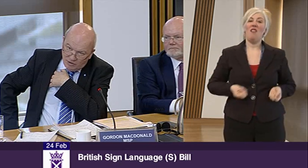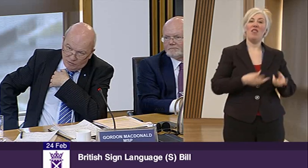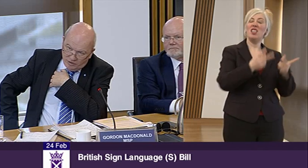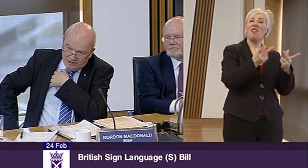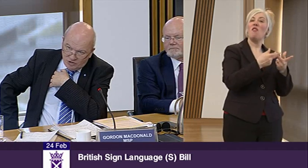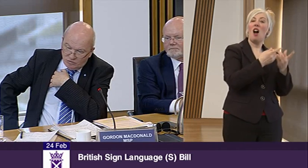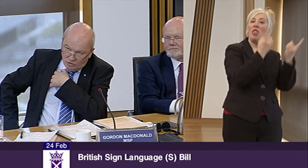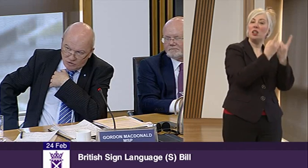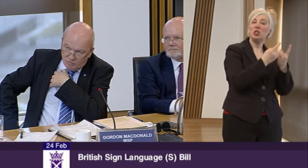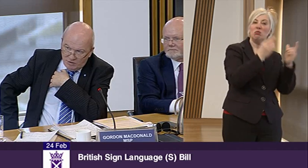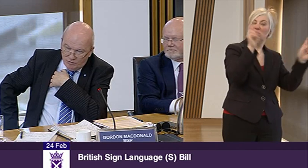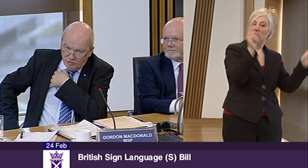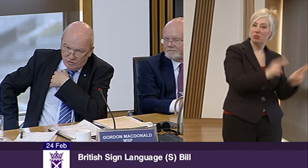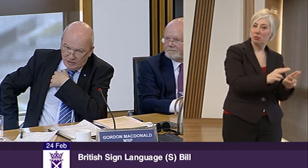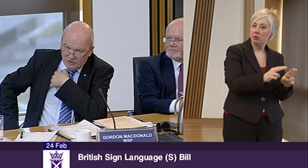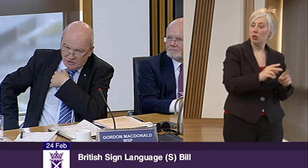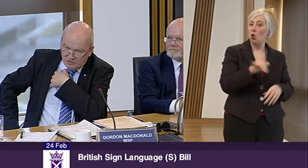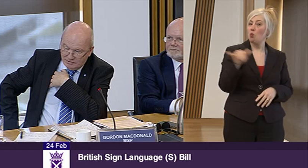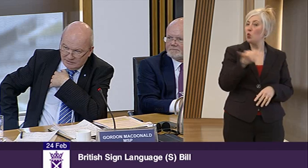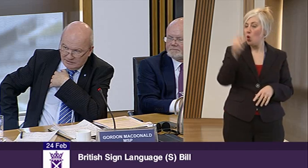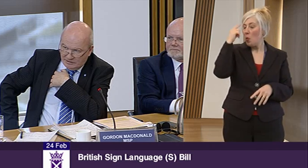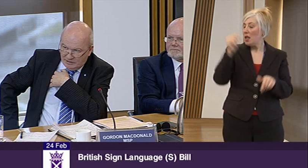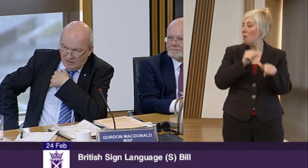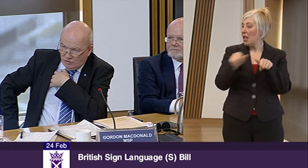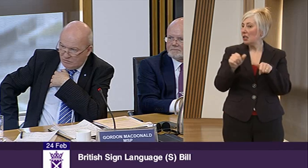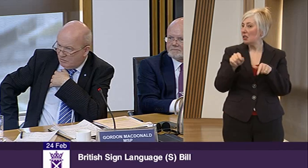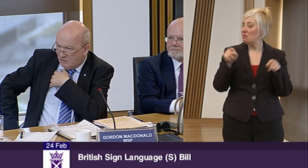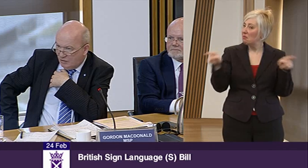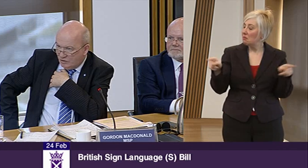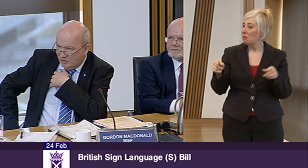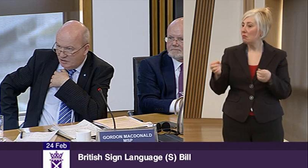Is there an estimate of what the additional costs would be for your organisations? Have